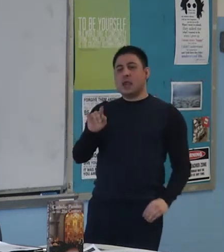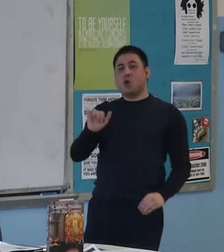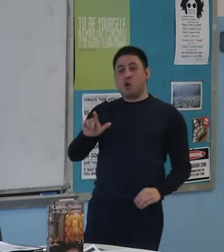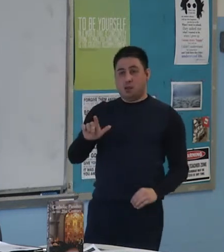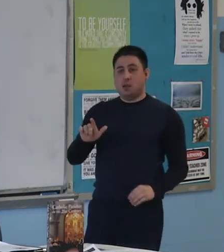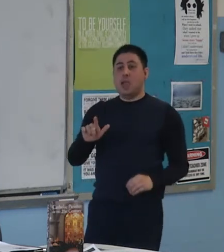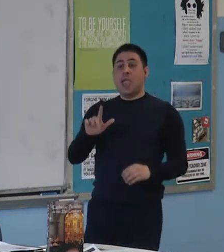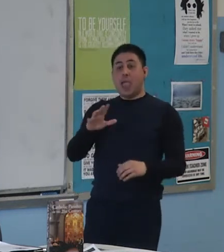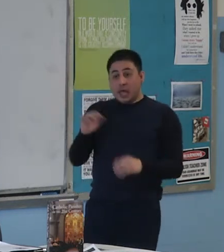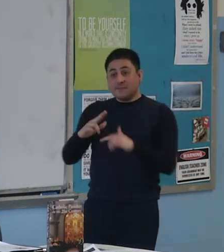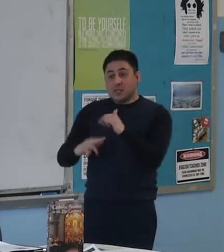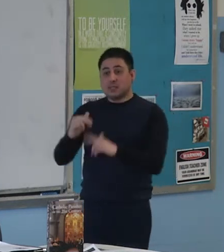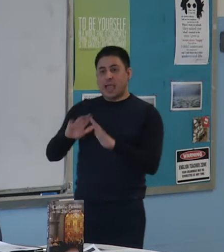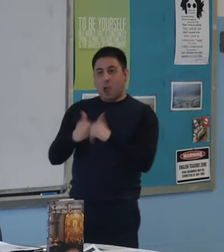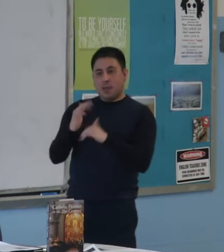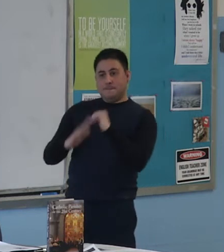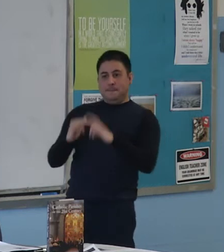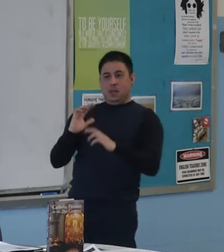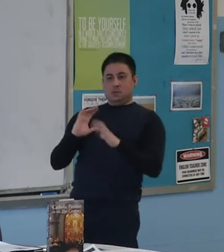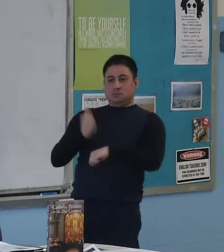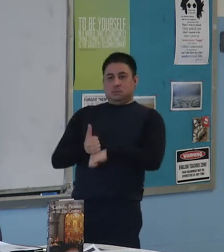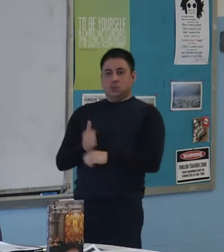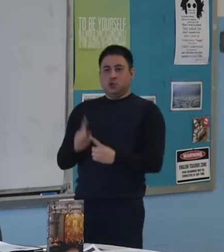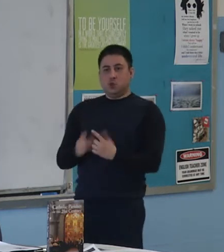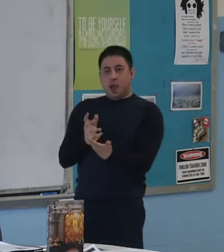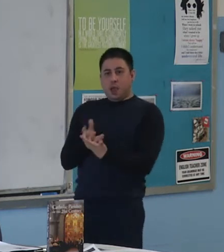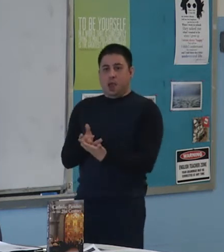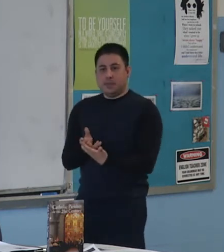facilities are constructed to accommodate people with disabilities. So